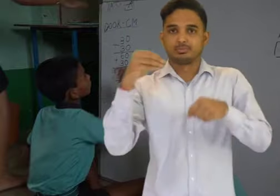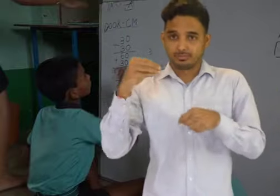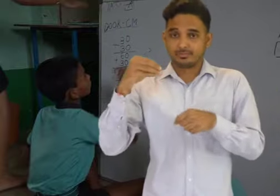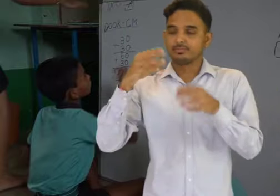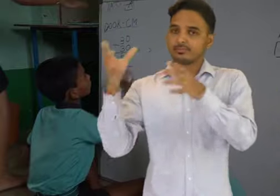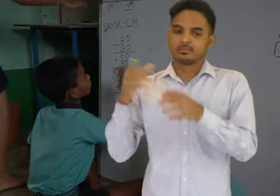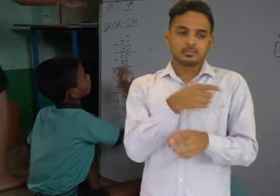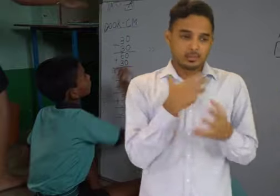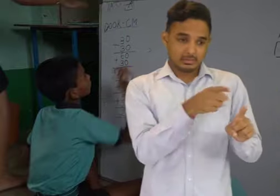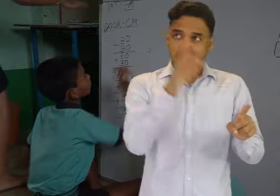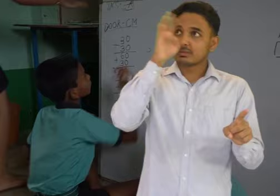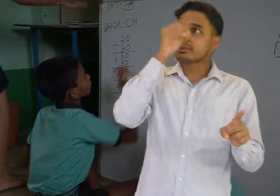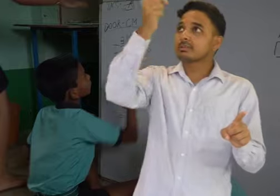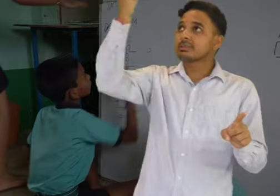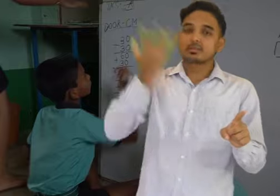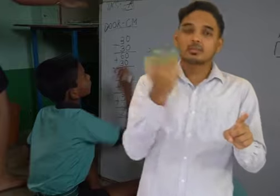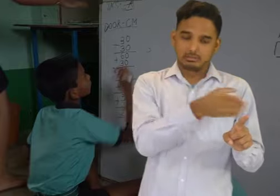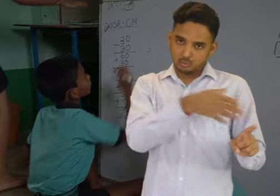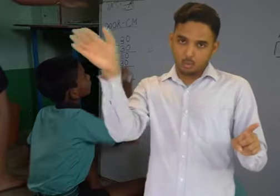mathematics